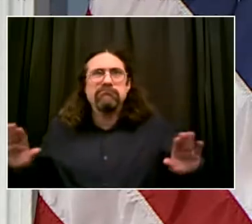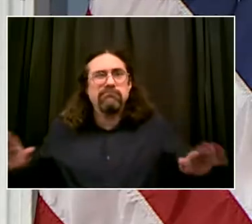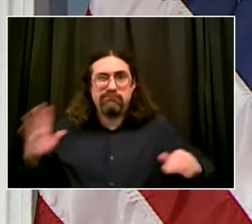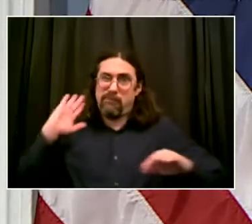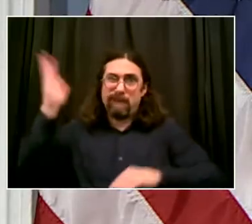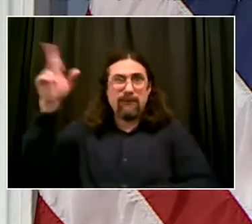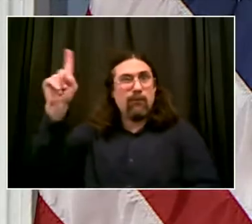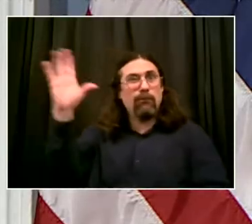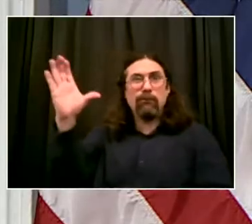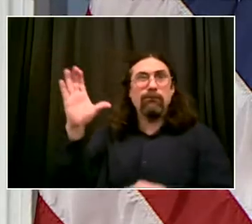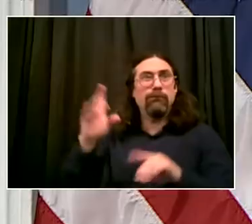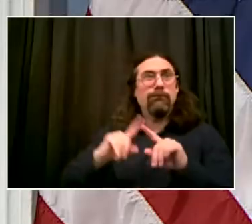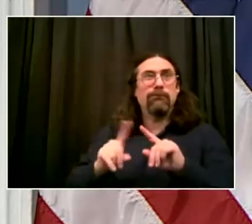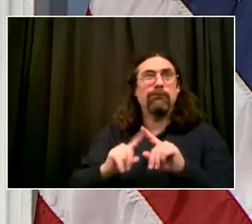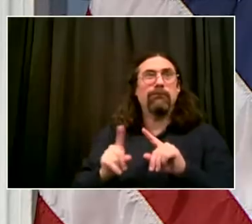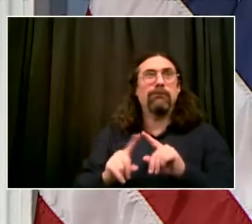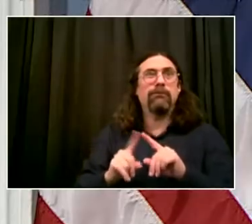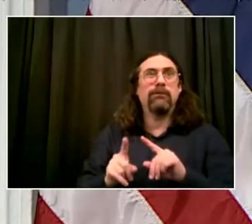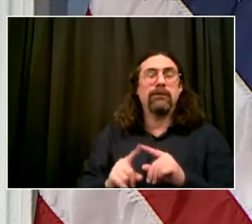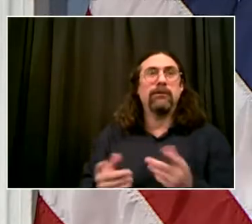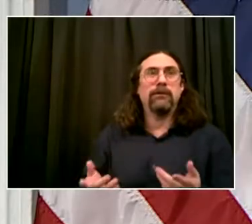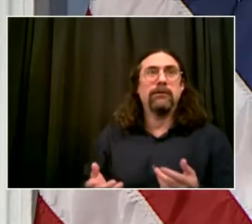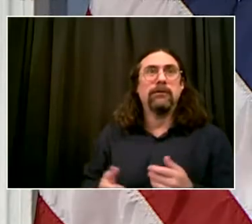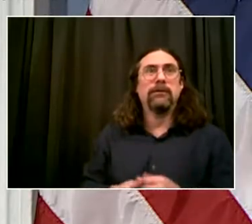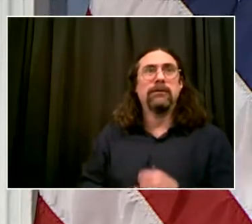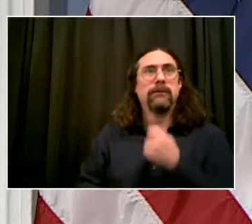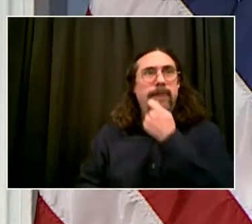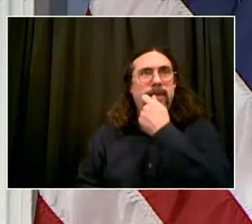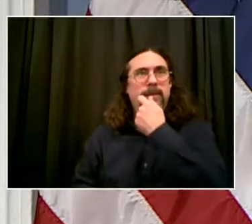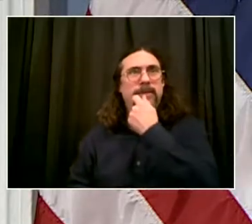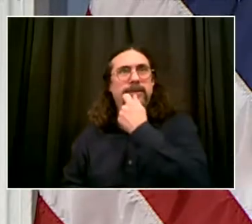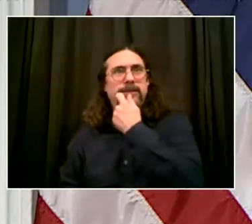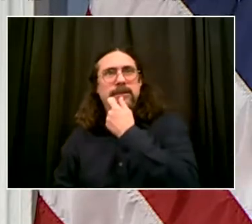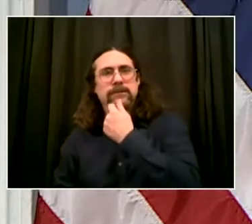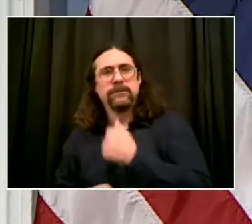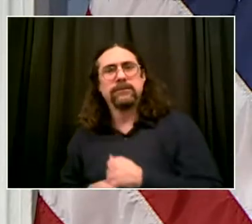TATALKINNABG OUT HOW DO WE HAVE MORE COMMON ASSESSMENTS SO THAT NOT ONLY TETEHACERERS H VEVE